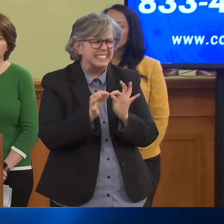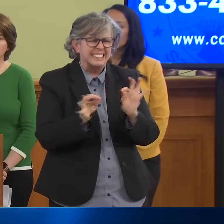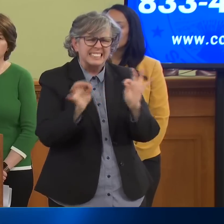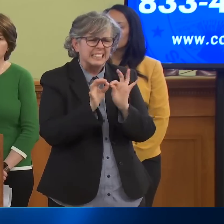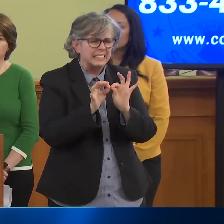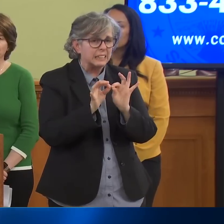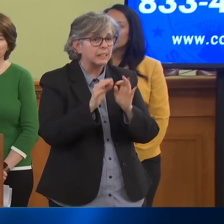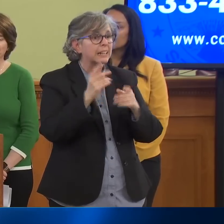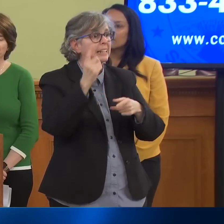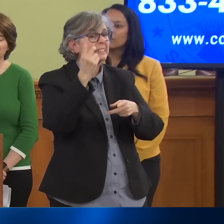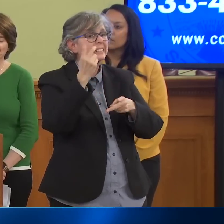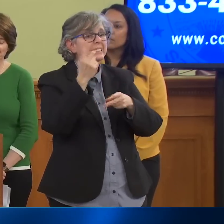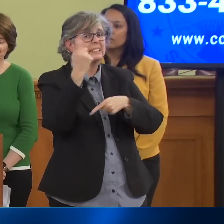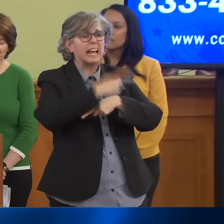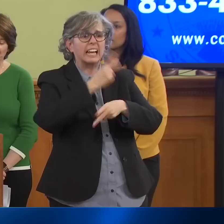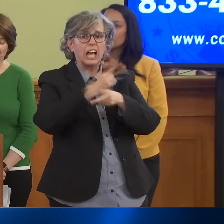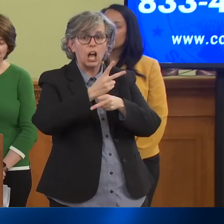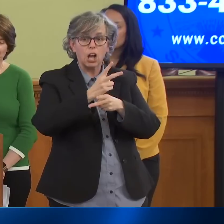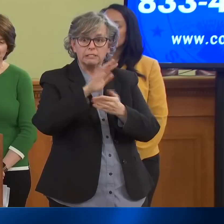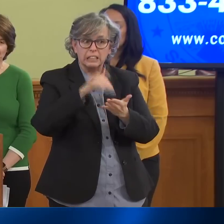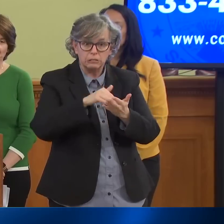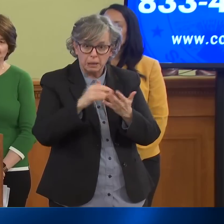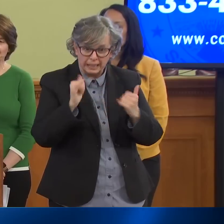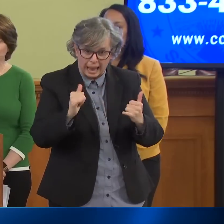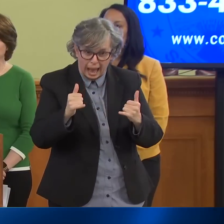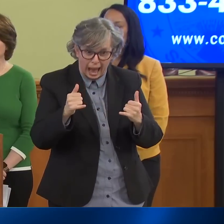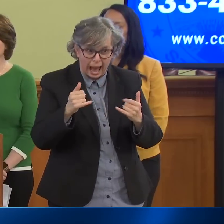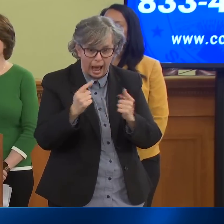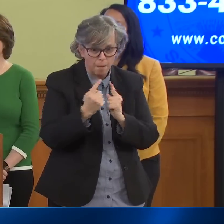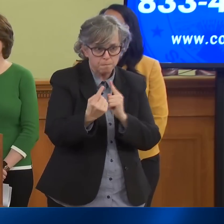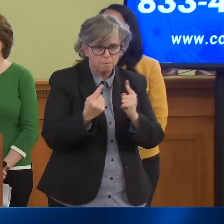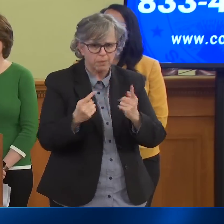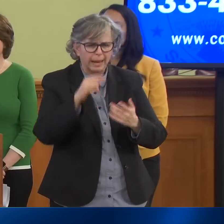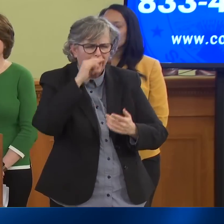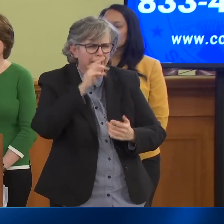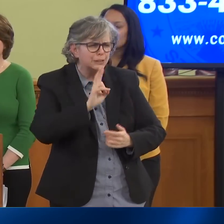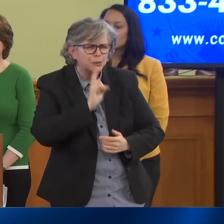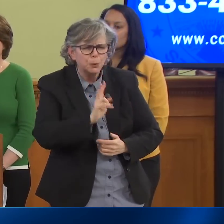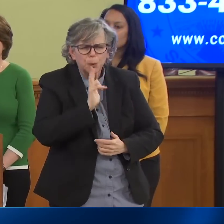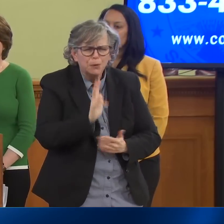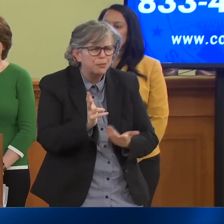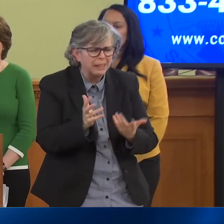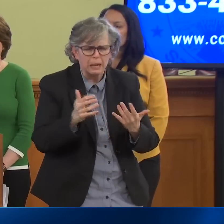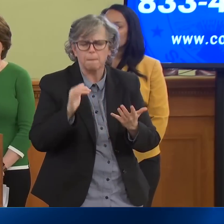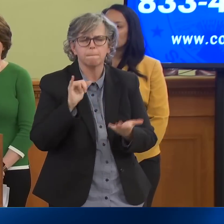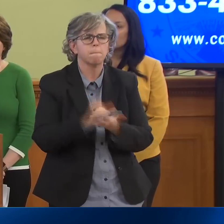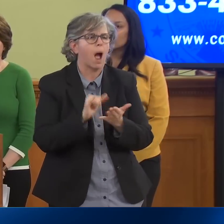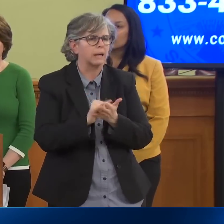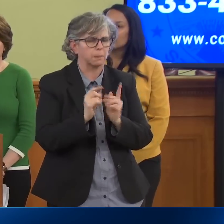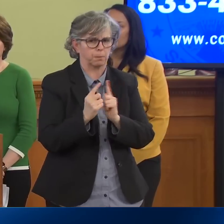DAYCARE, AGAIN, SOCIAL DISTANCING IS A KEY. THE DAY CARE SETTINGS, IS